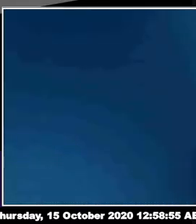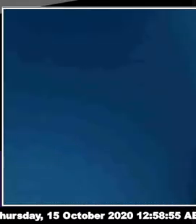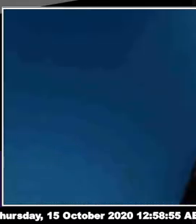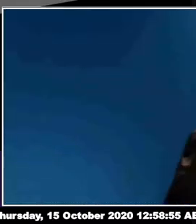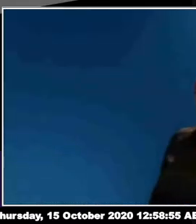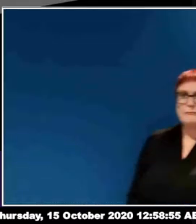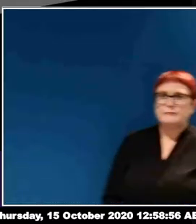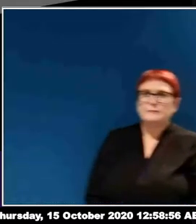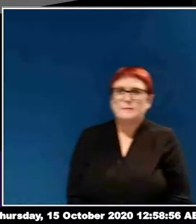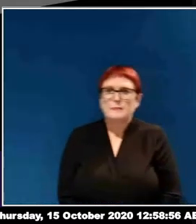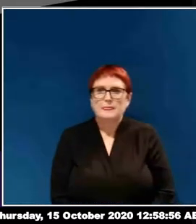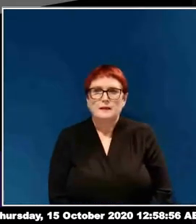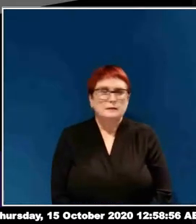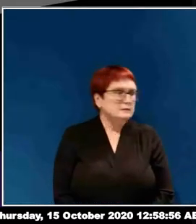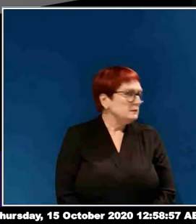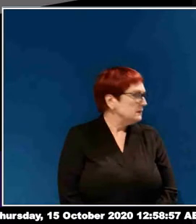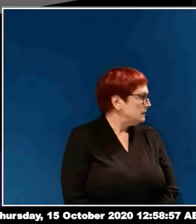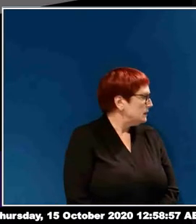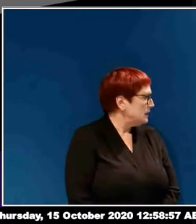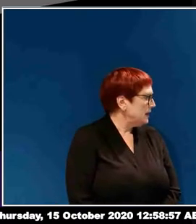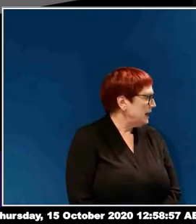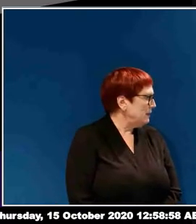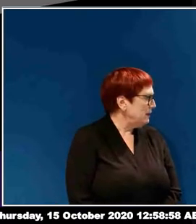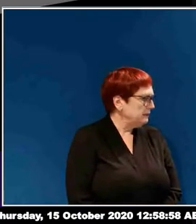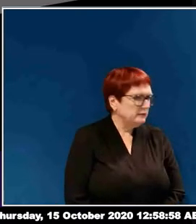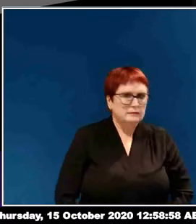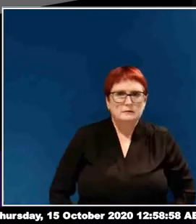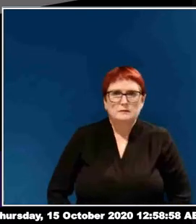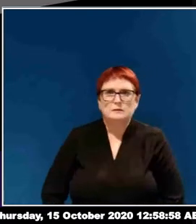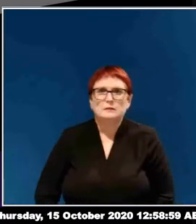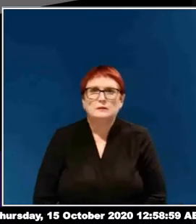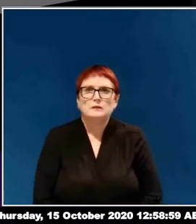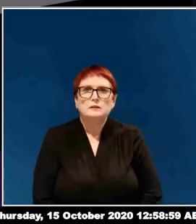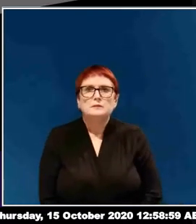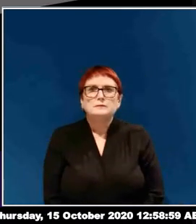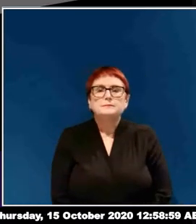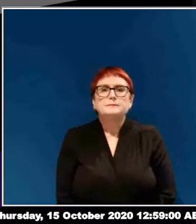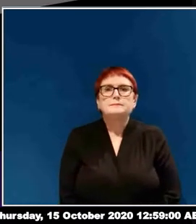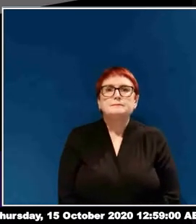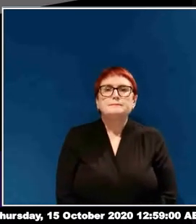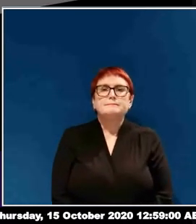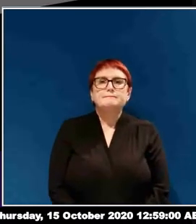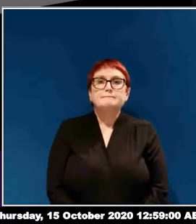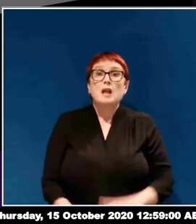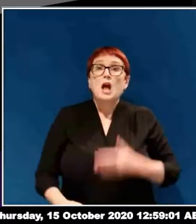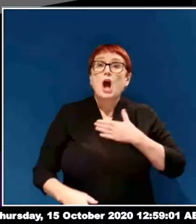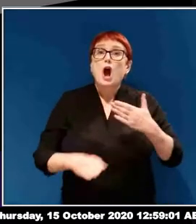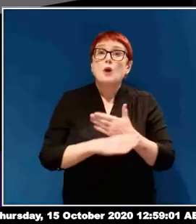North Queensland, I provided a guest lecture at James Cook University